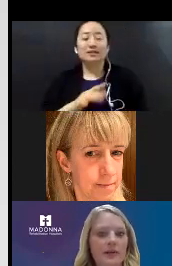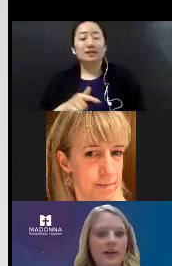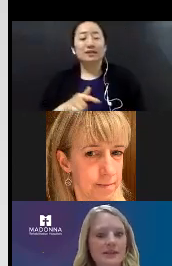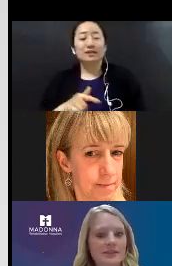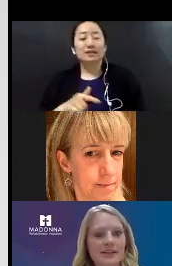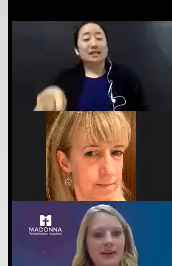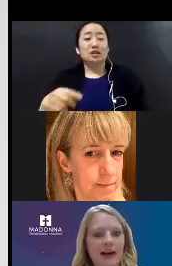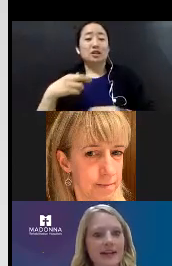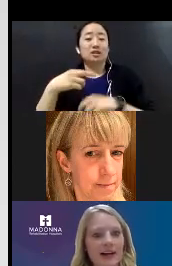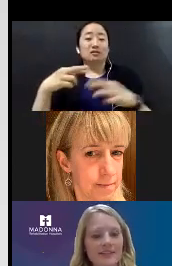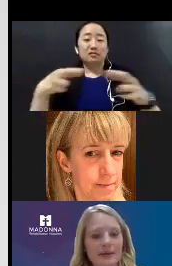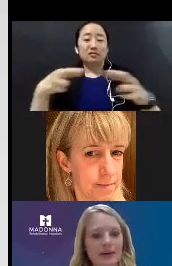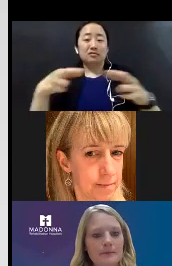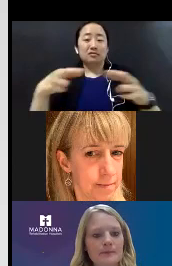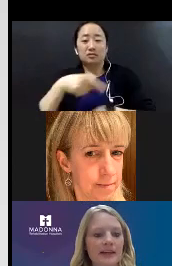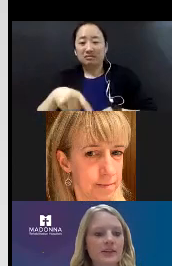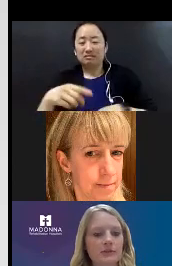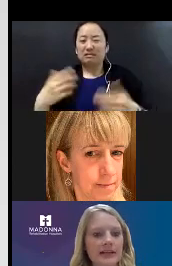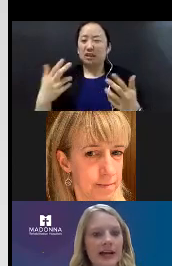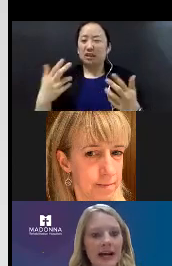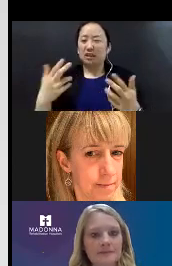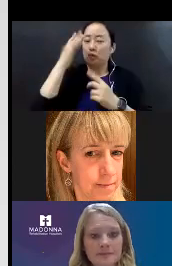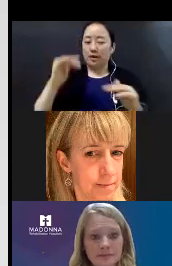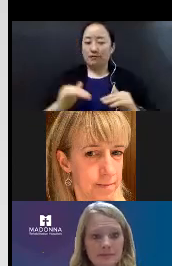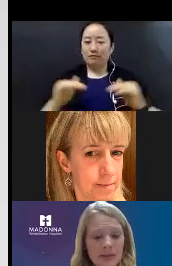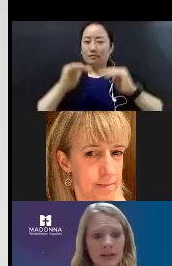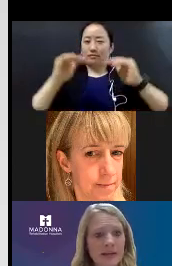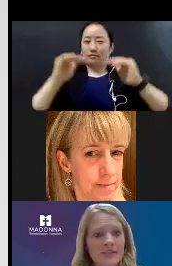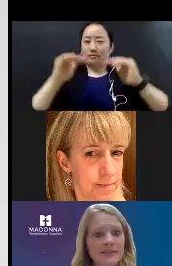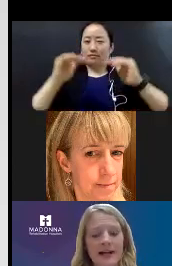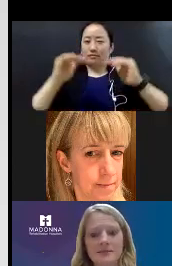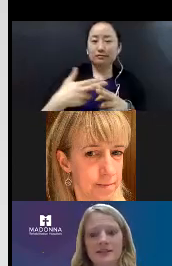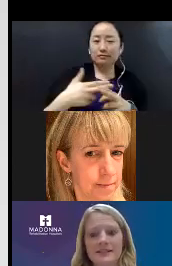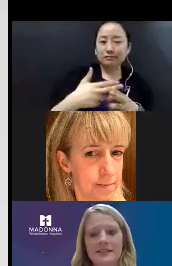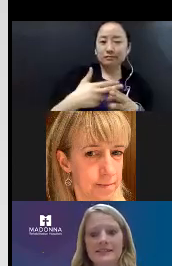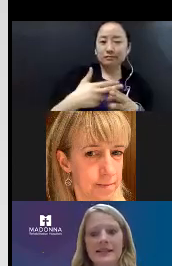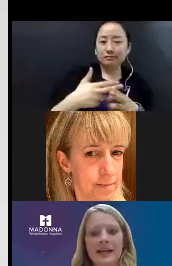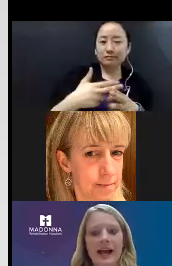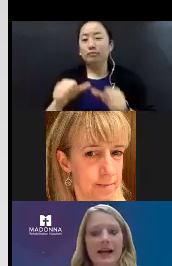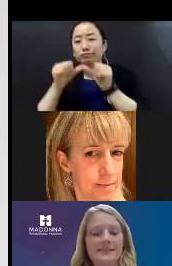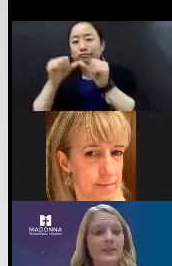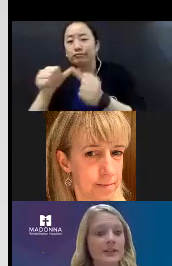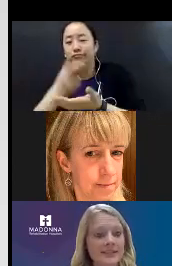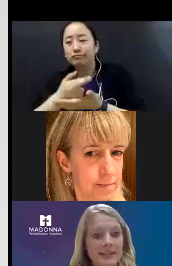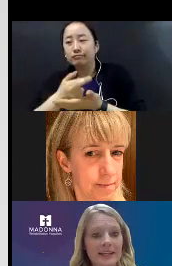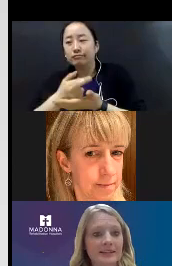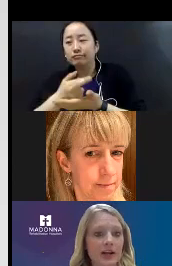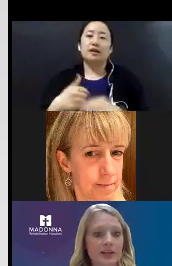STARTING WITH OUR SPECIALTY, ACUTE REHAB OR INPATIENT REHAB SERVICES, SKILLED NURSING, LONG-TERM